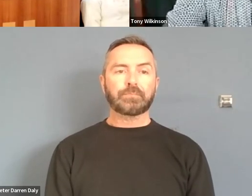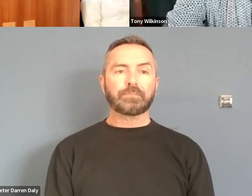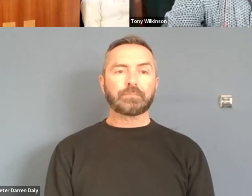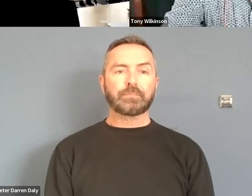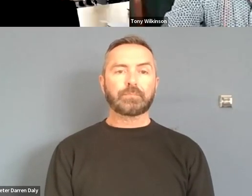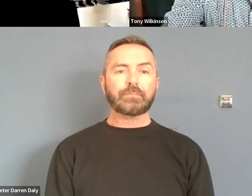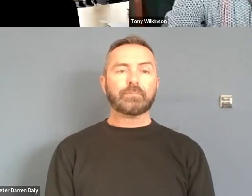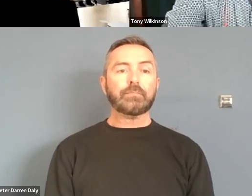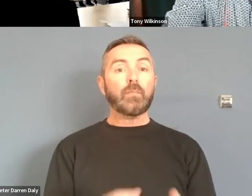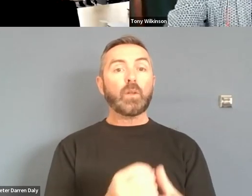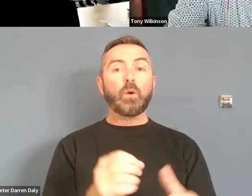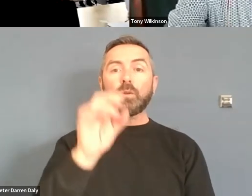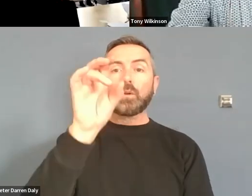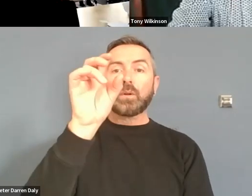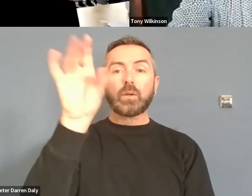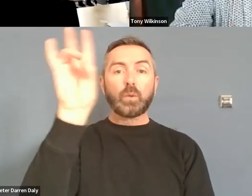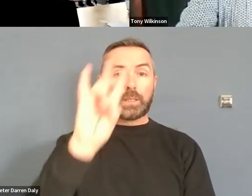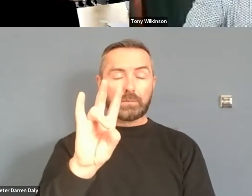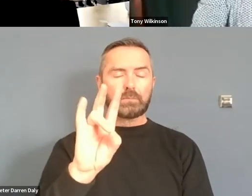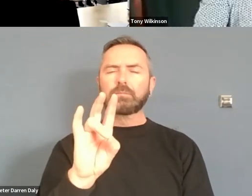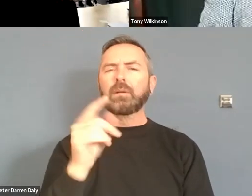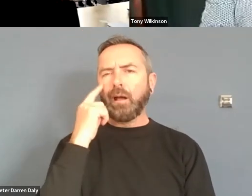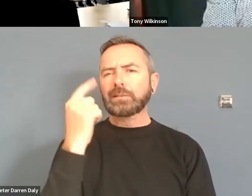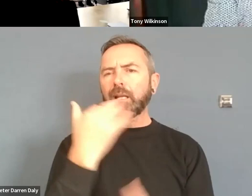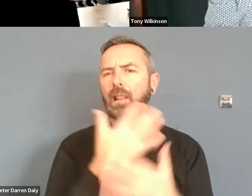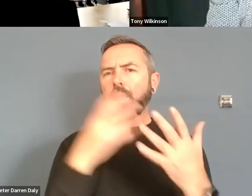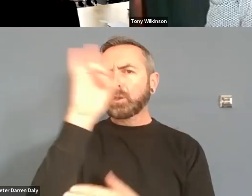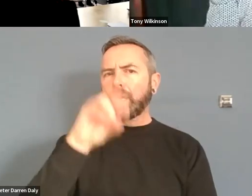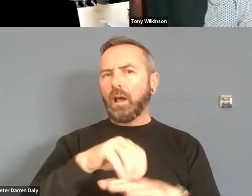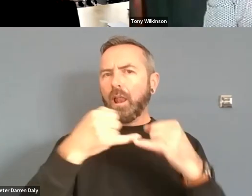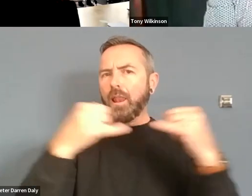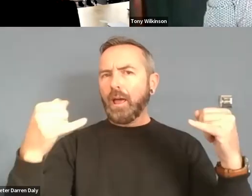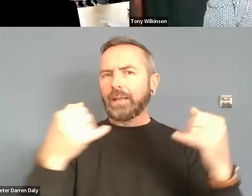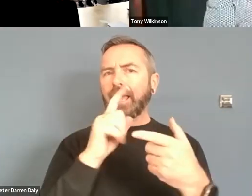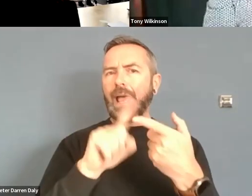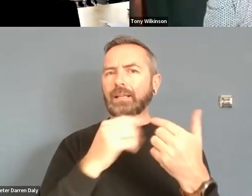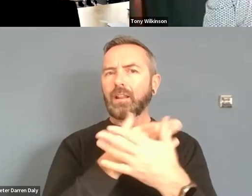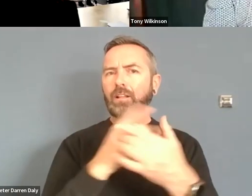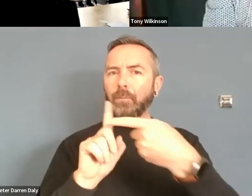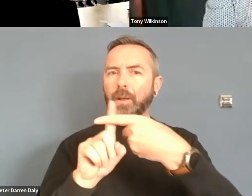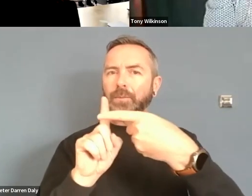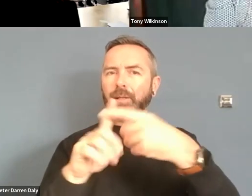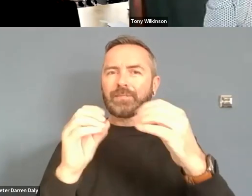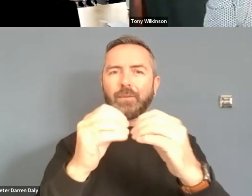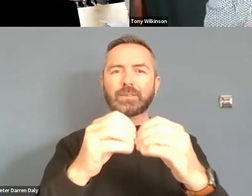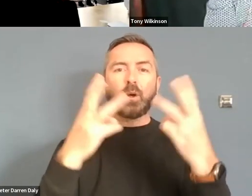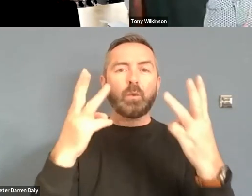Hi, there's a lot of questions coming in online and a lot of really positive comments, so I thought I'd like to give you them.